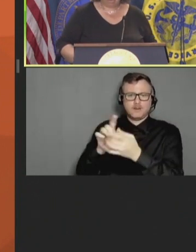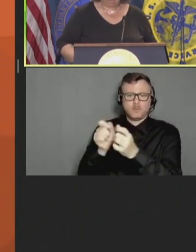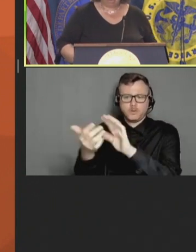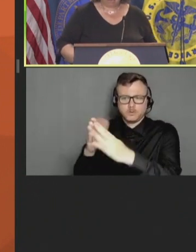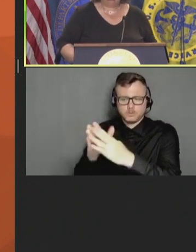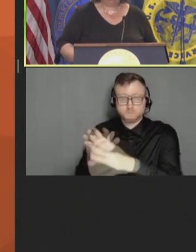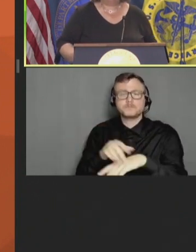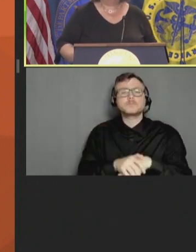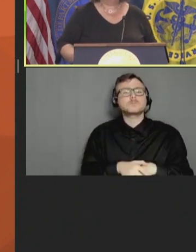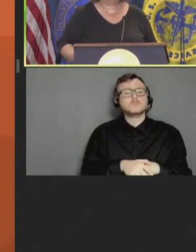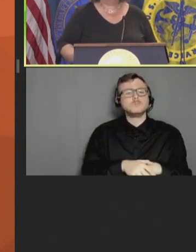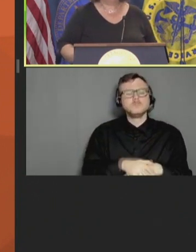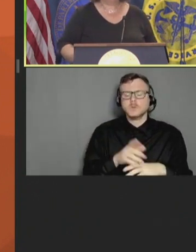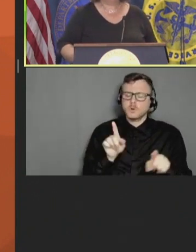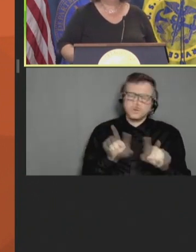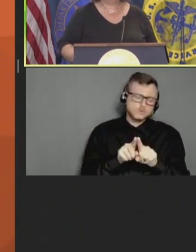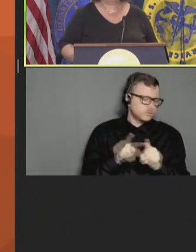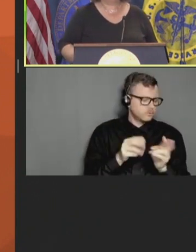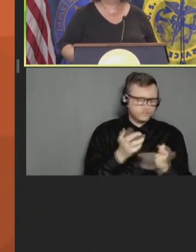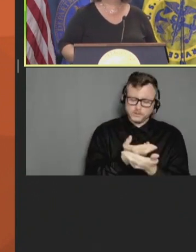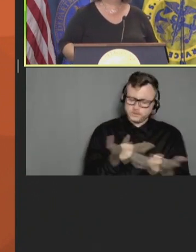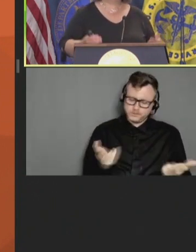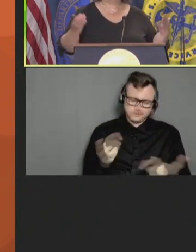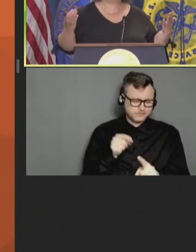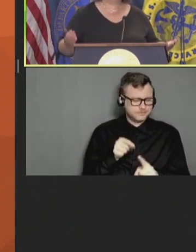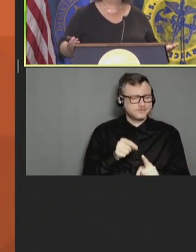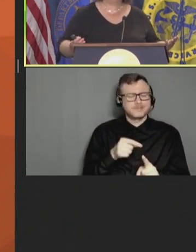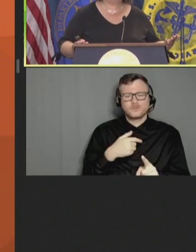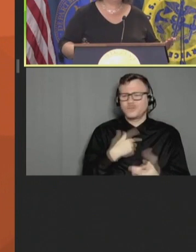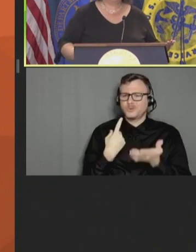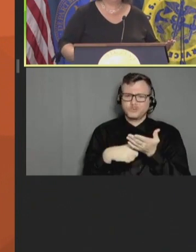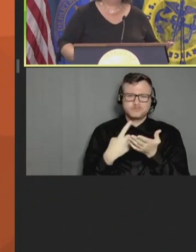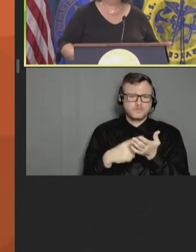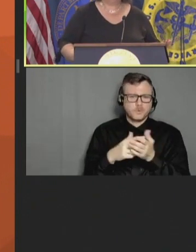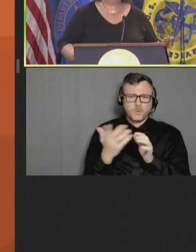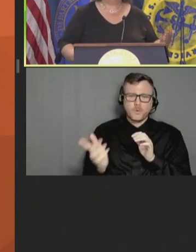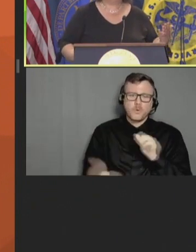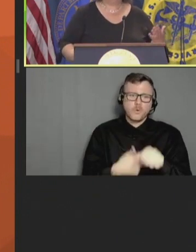And then, of course, resources. This is something that we talk about all the time. There were a lot